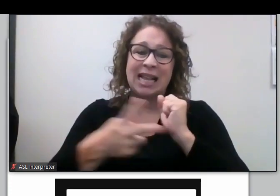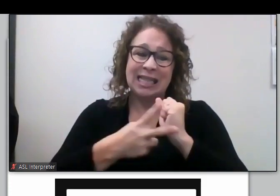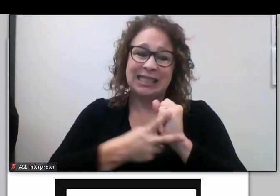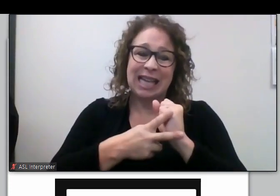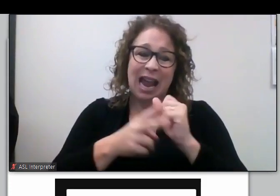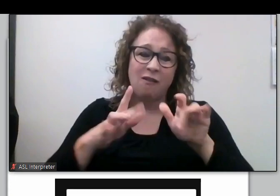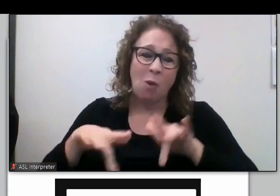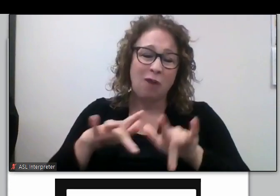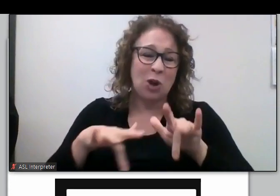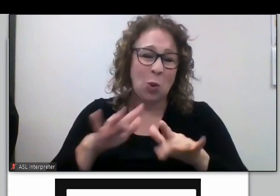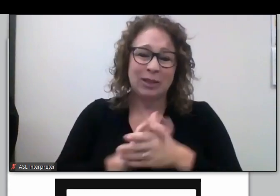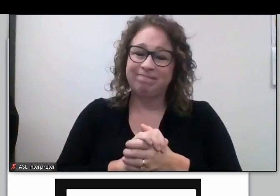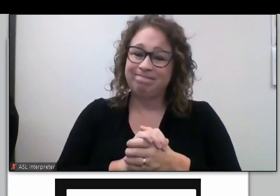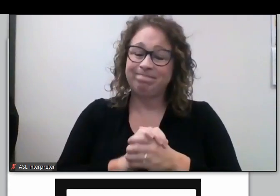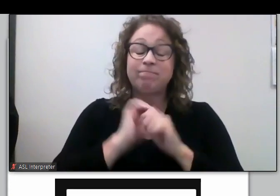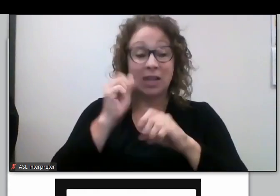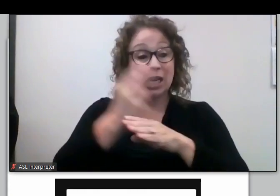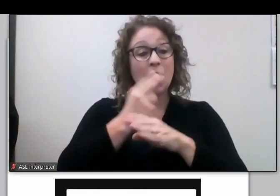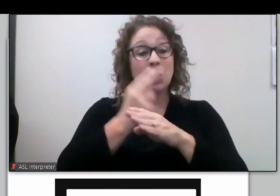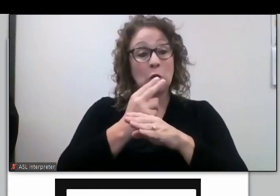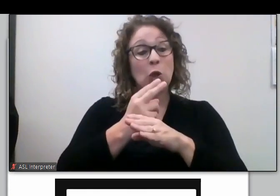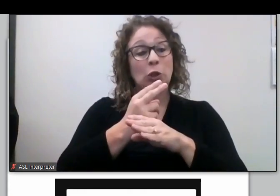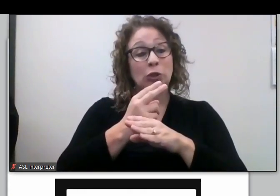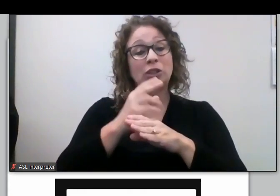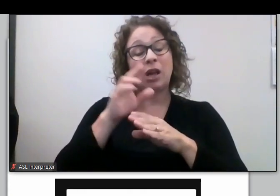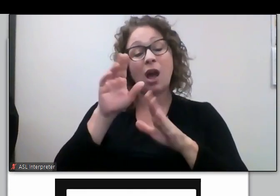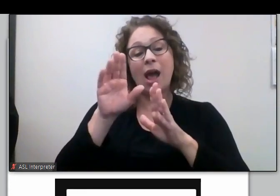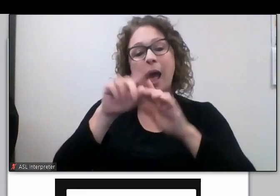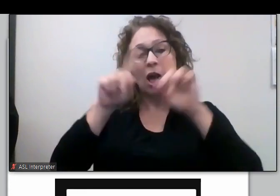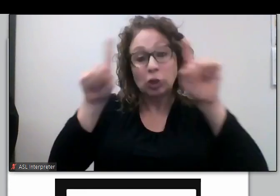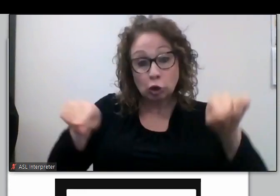You could use a screen recording software as a workaround for that.